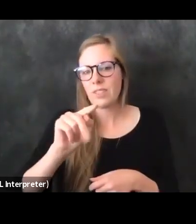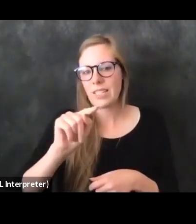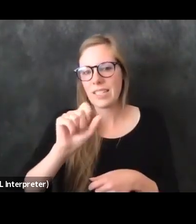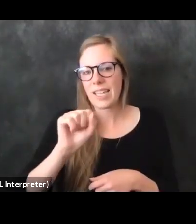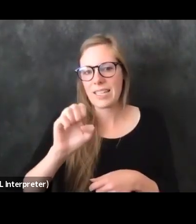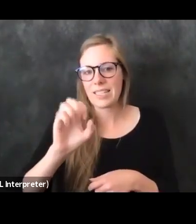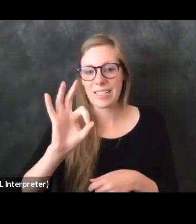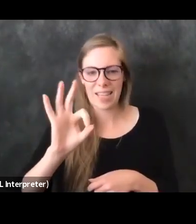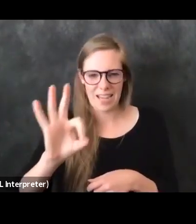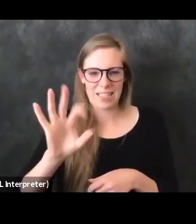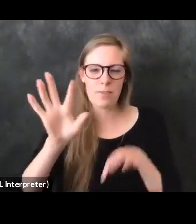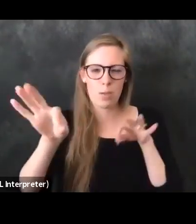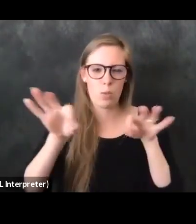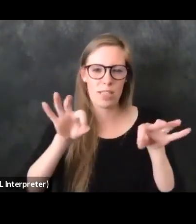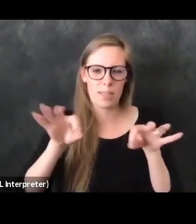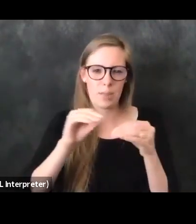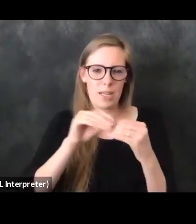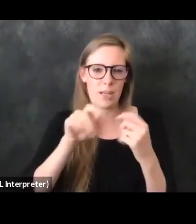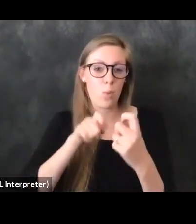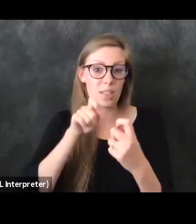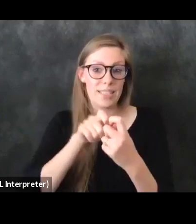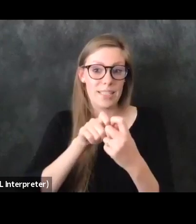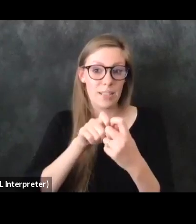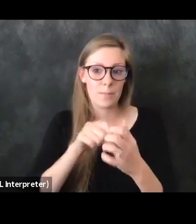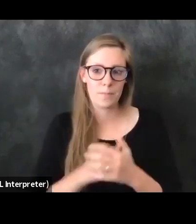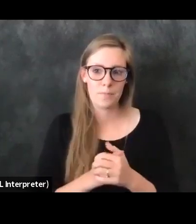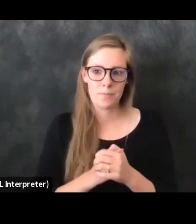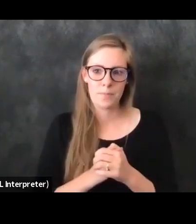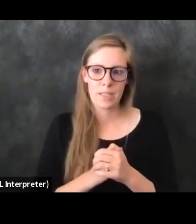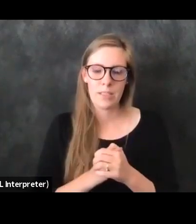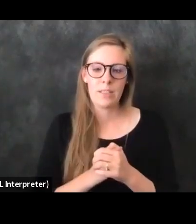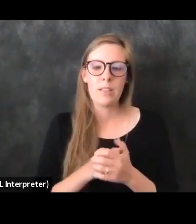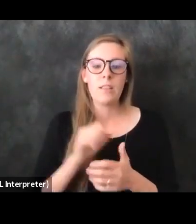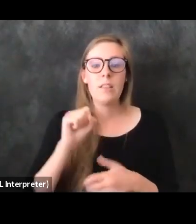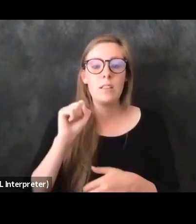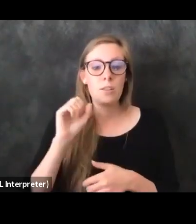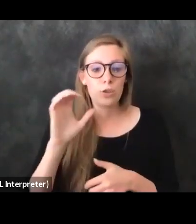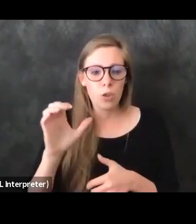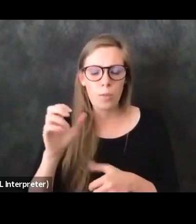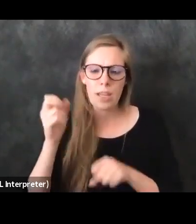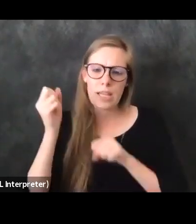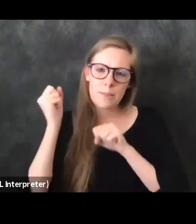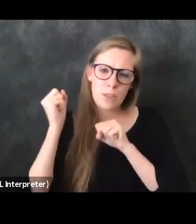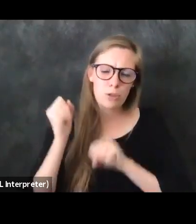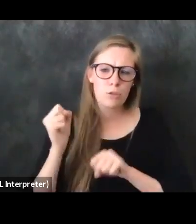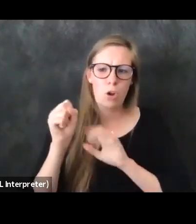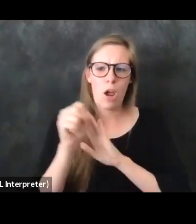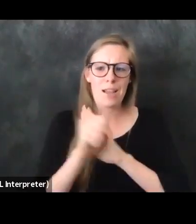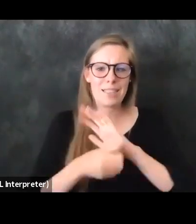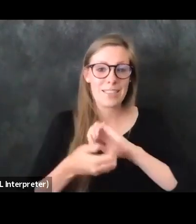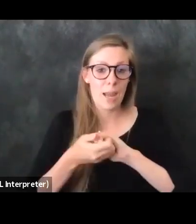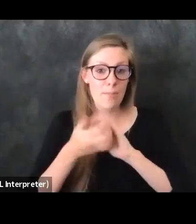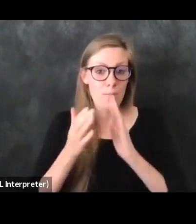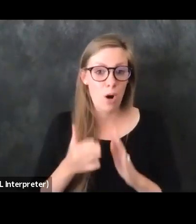manager go into more detail about that next. Sonoma County has been a strong state partner, successfully ramping up capacity